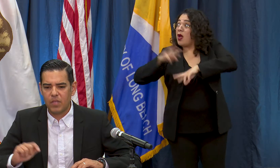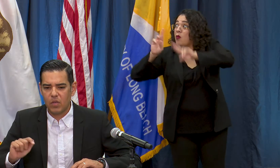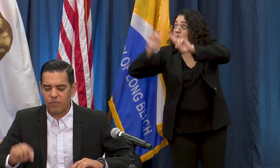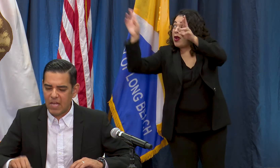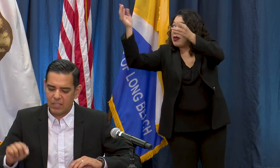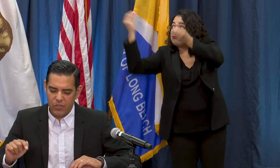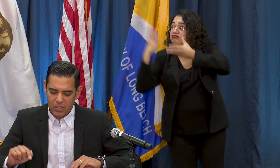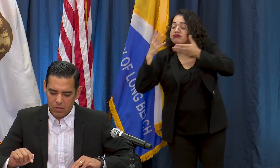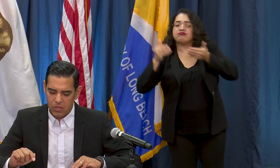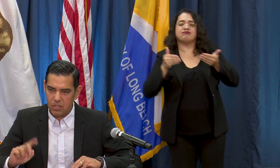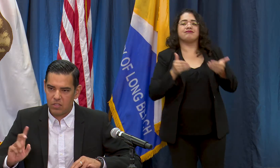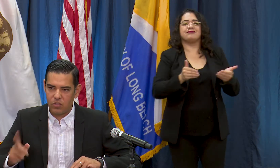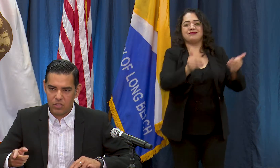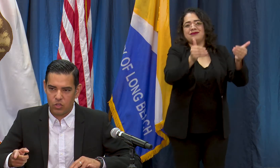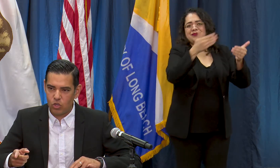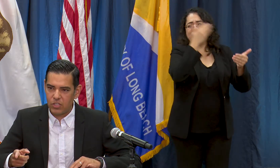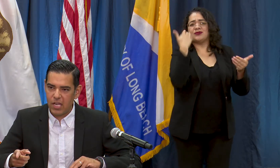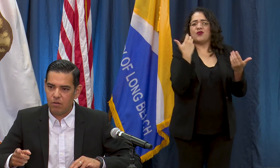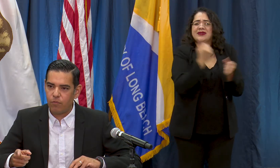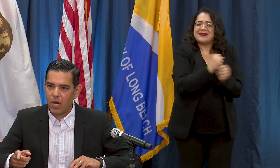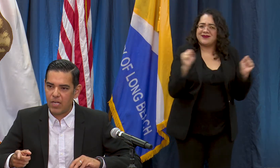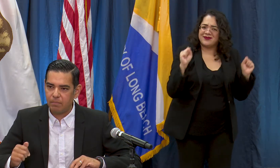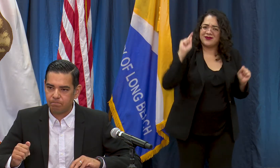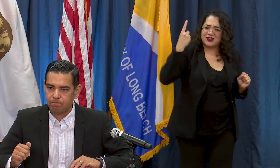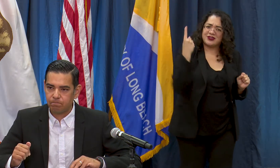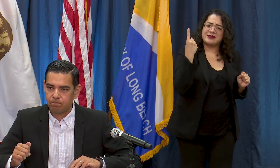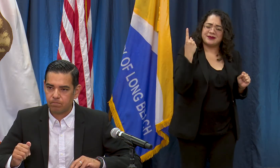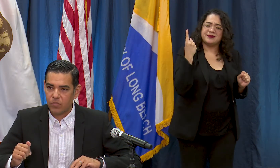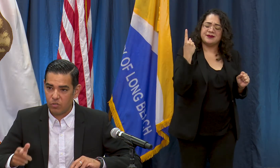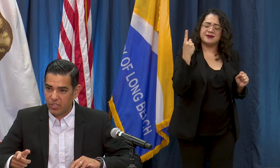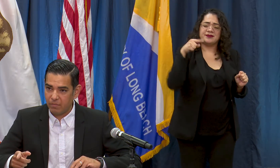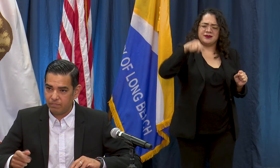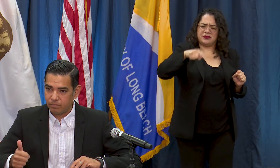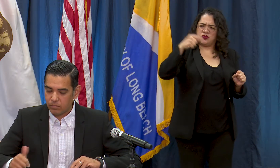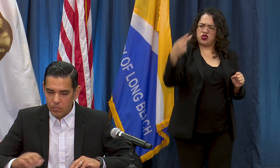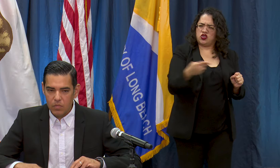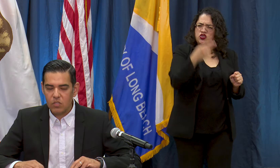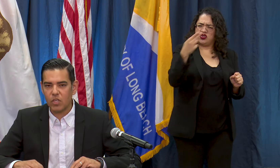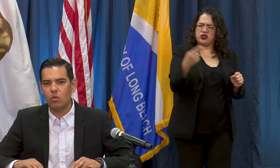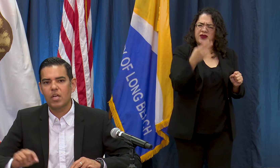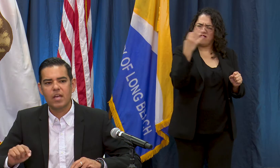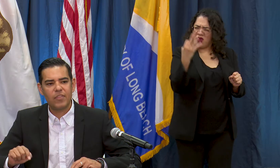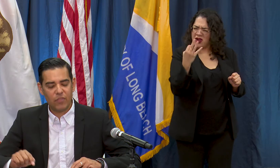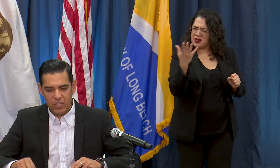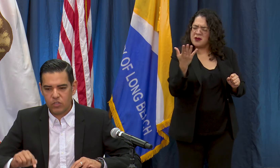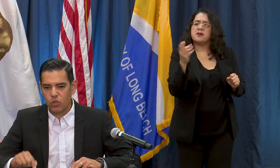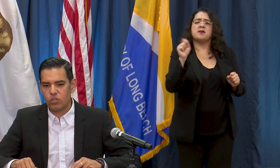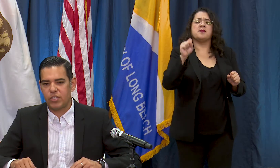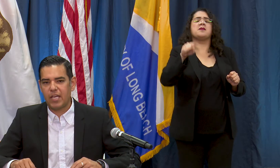fact I think is it this Thursday or Friday? so I think this Thursday